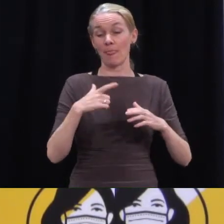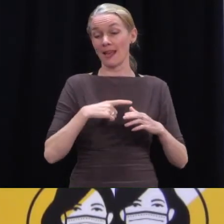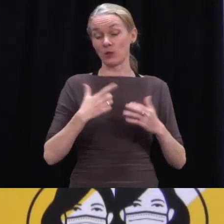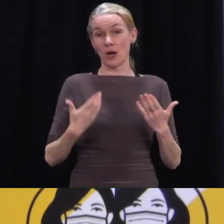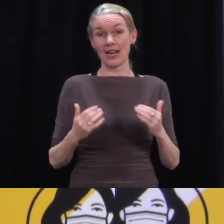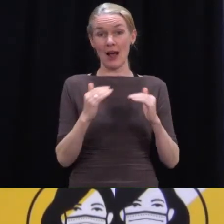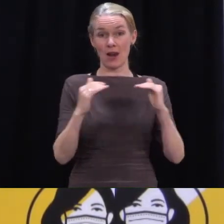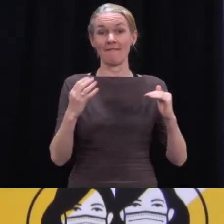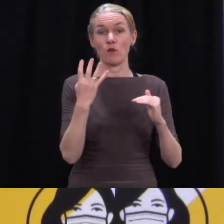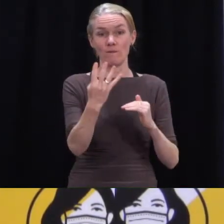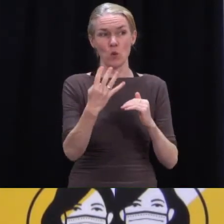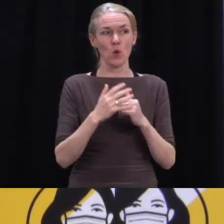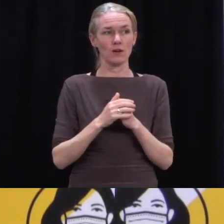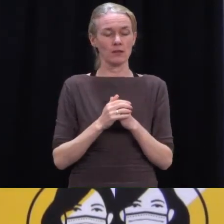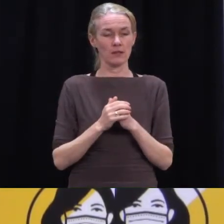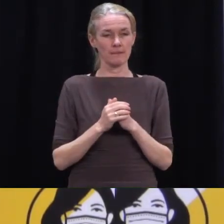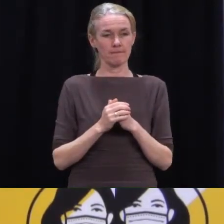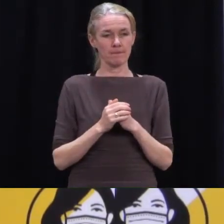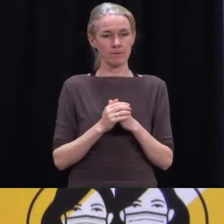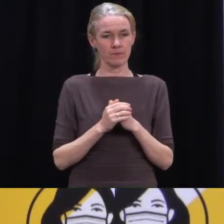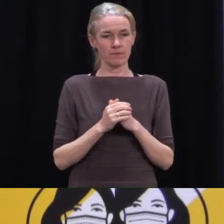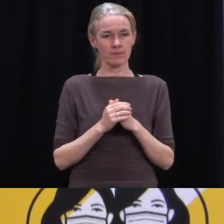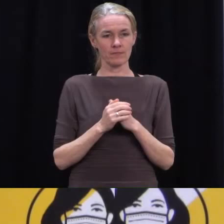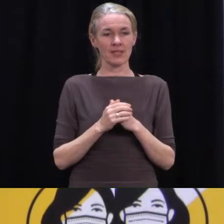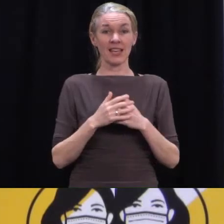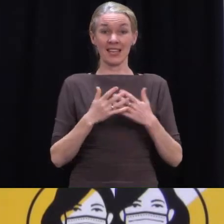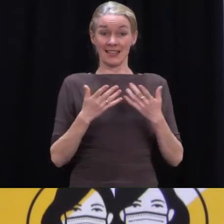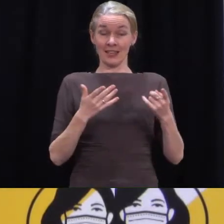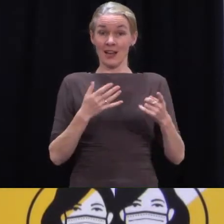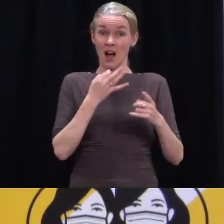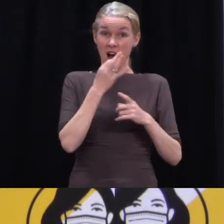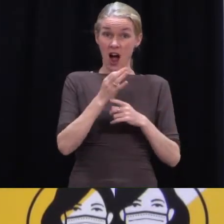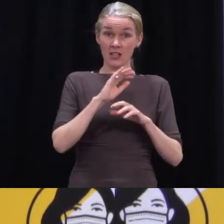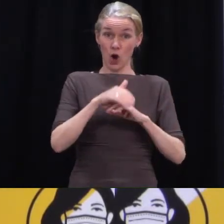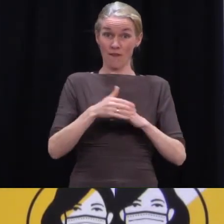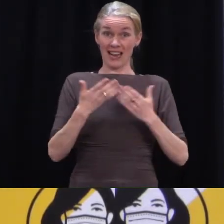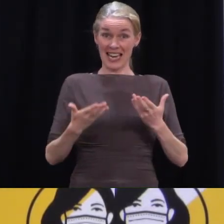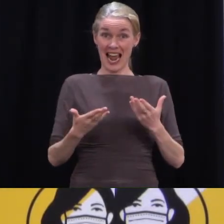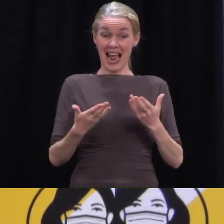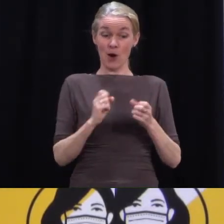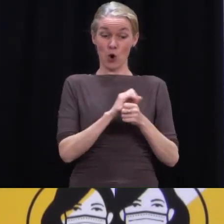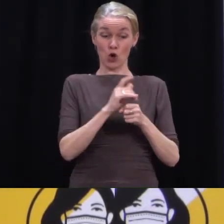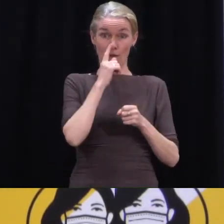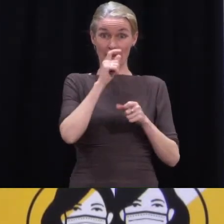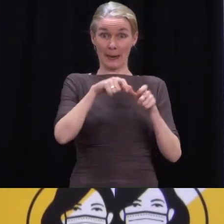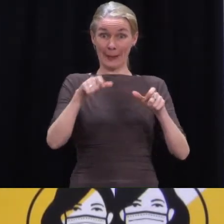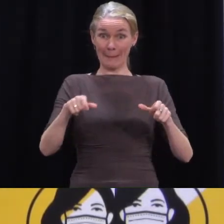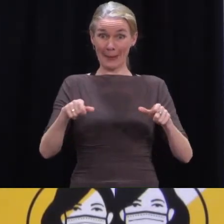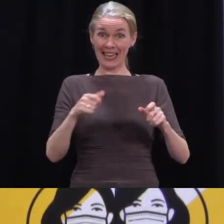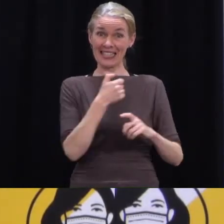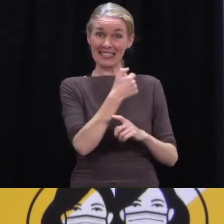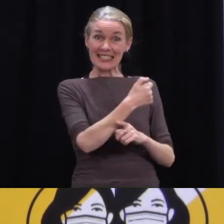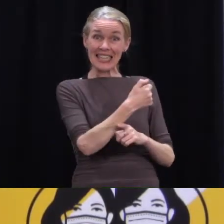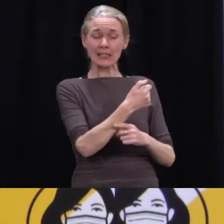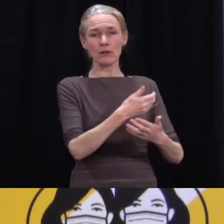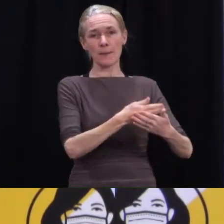what you do when you do find i. That's why we're in alert level